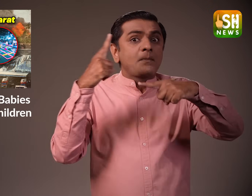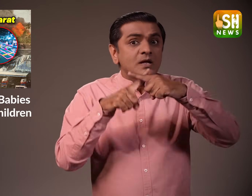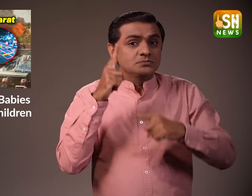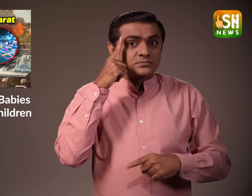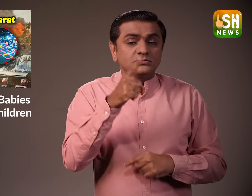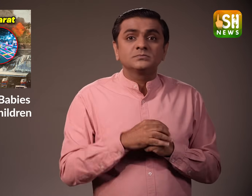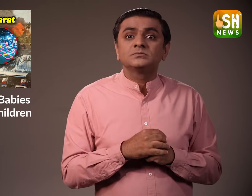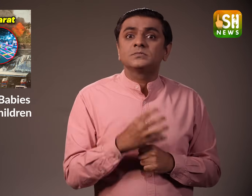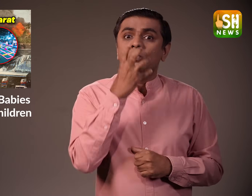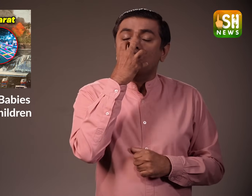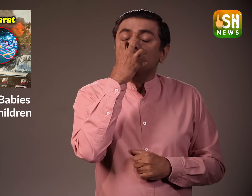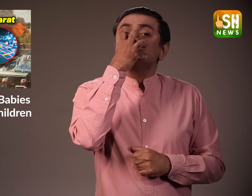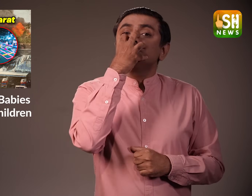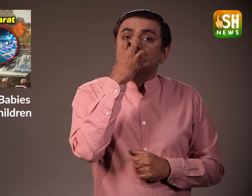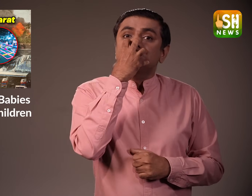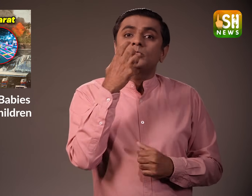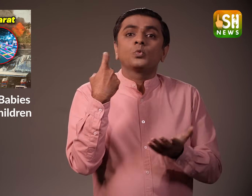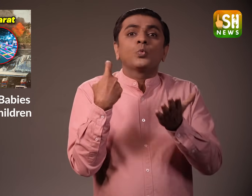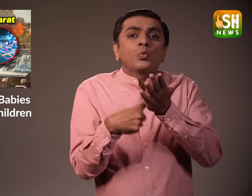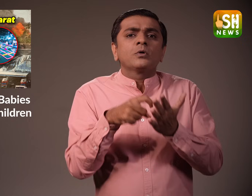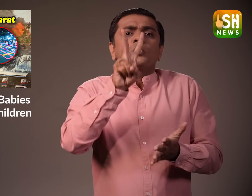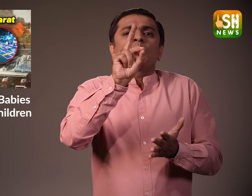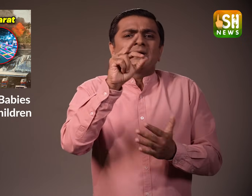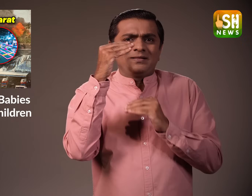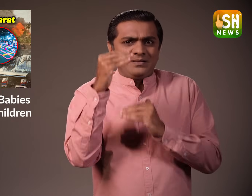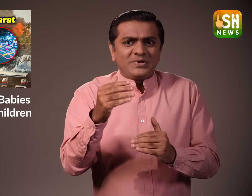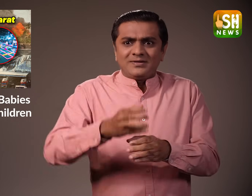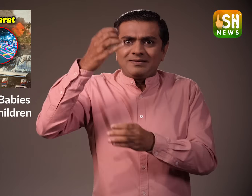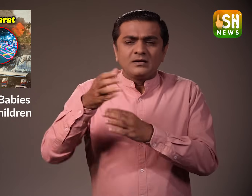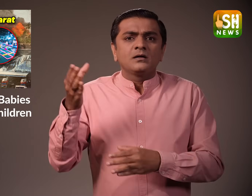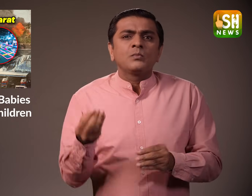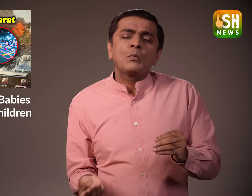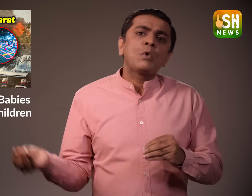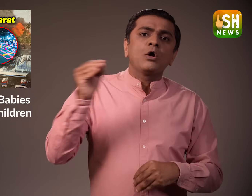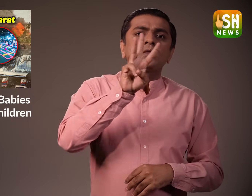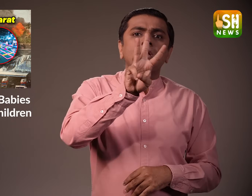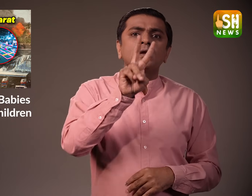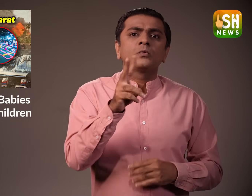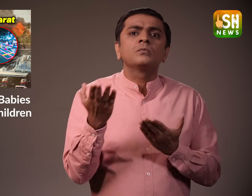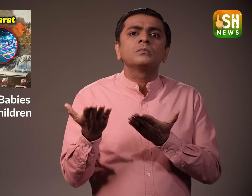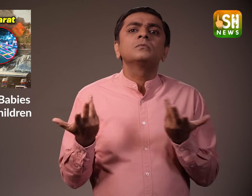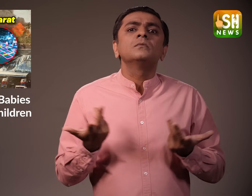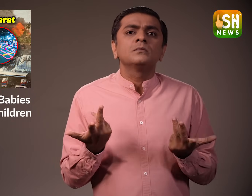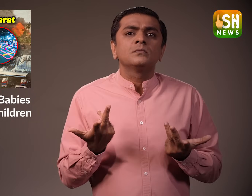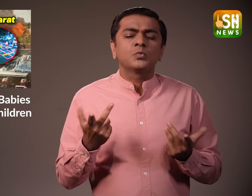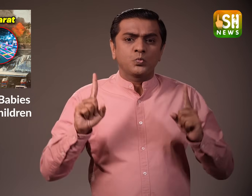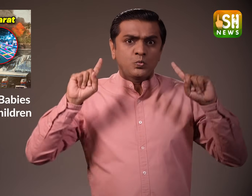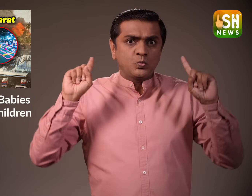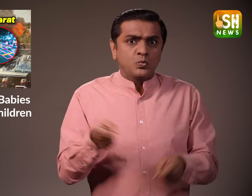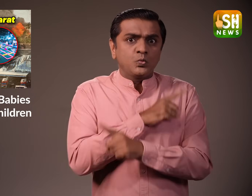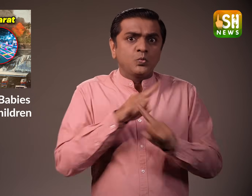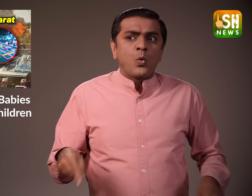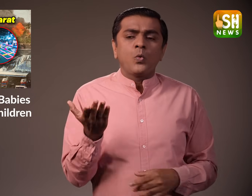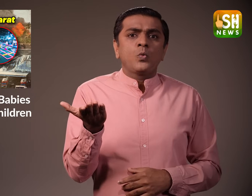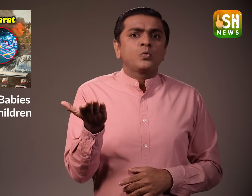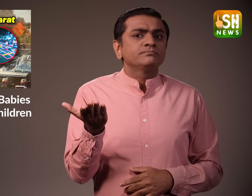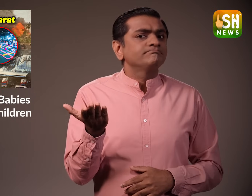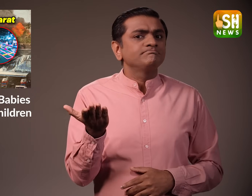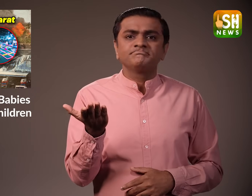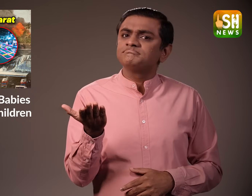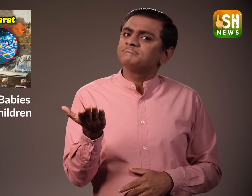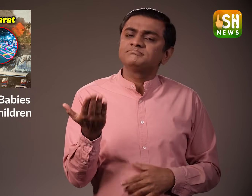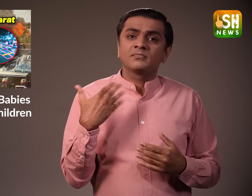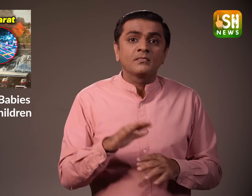It was allowed to store only 20 oxygen cylinders as per the norms but it had stored 32 oxygen cylinders instead.